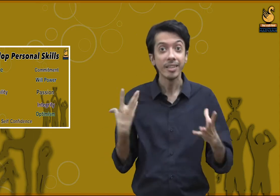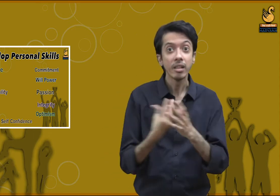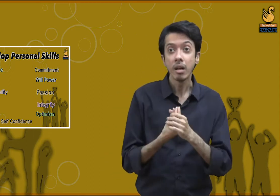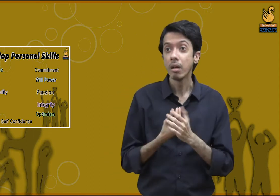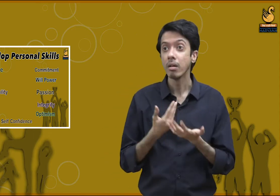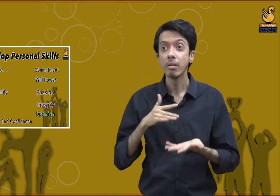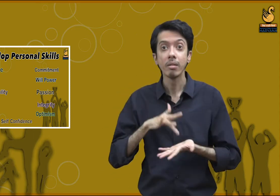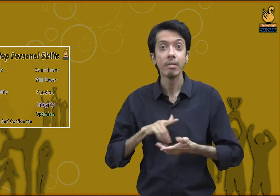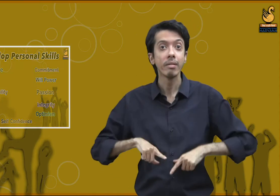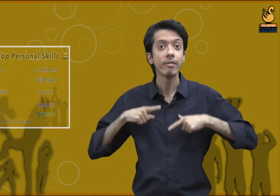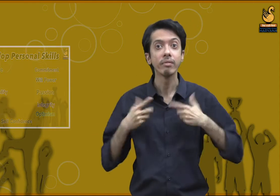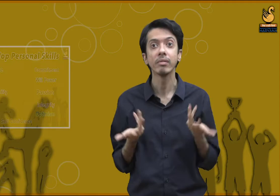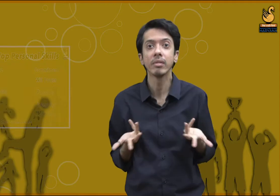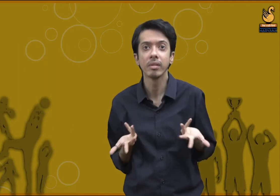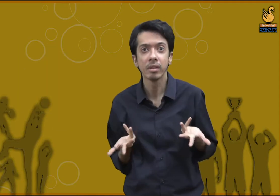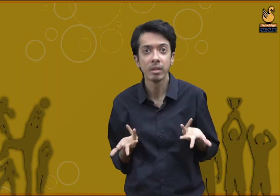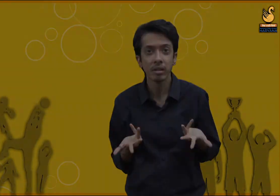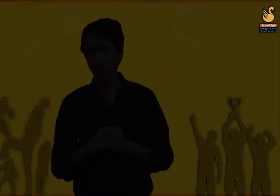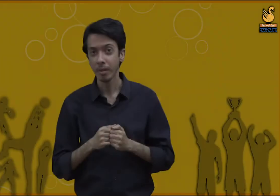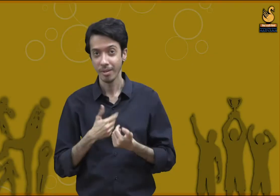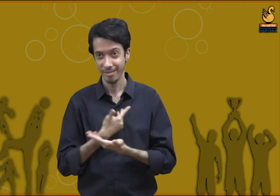Where do we live?